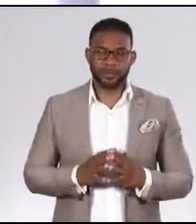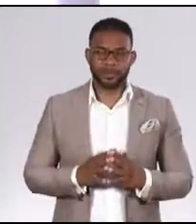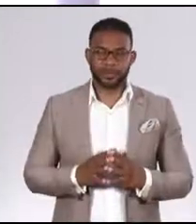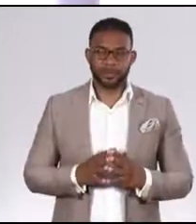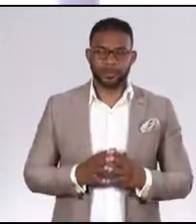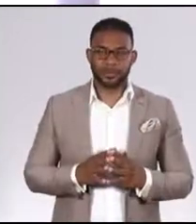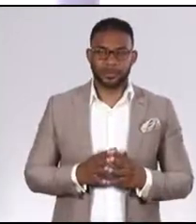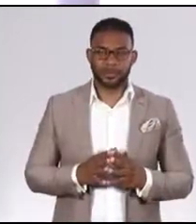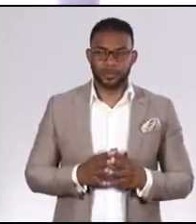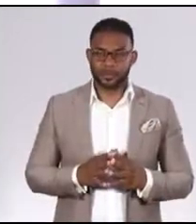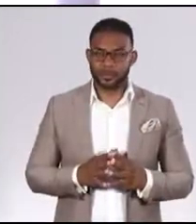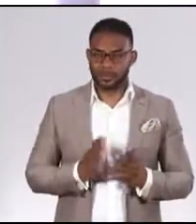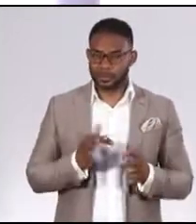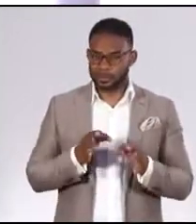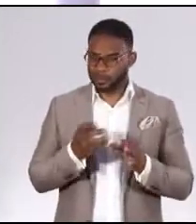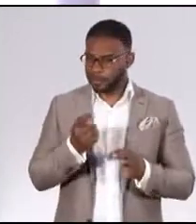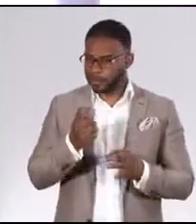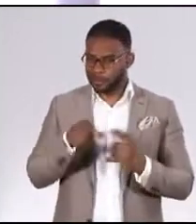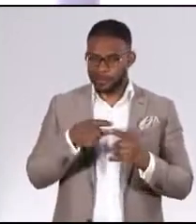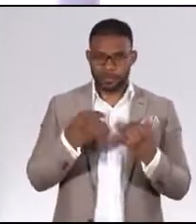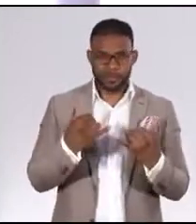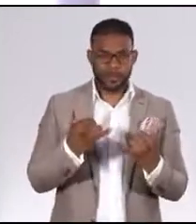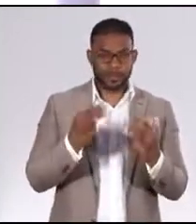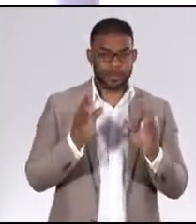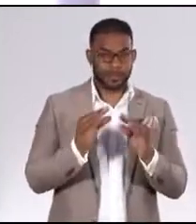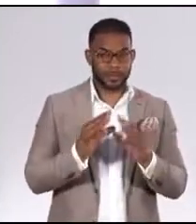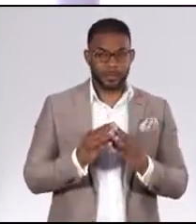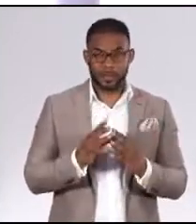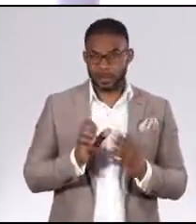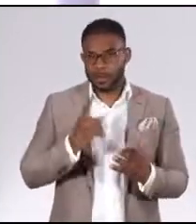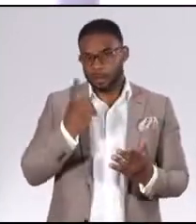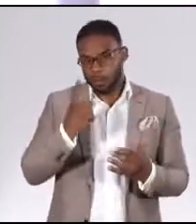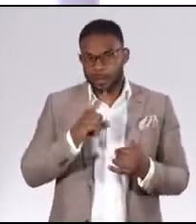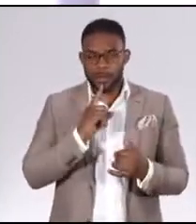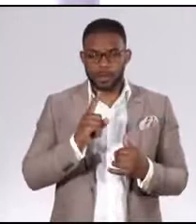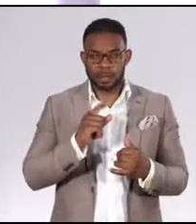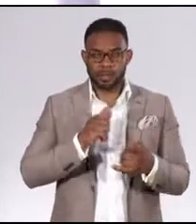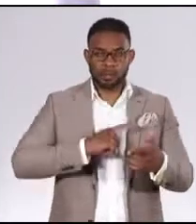Gonna describe a little bit about today's meeting, which is one that is an interactive.